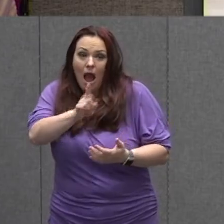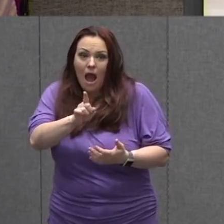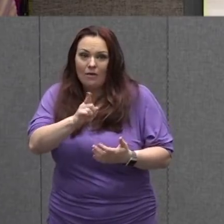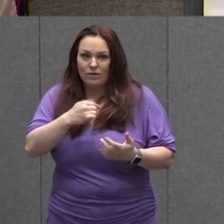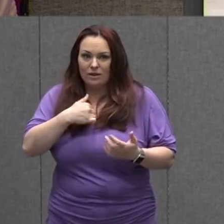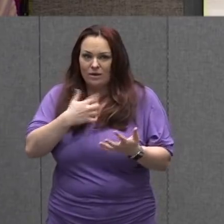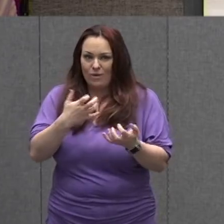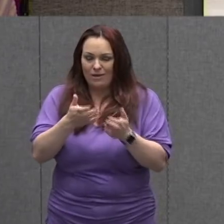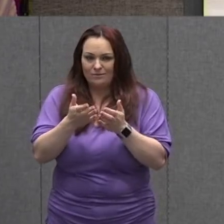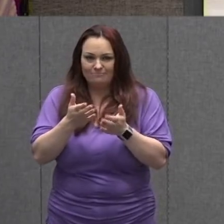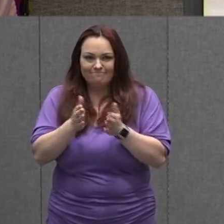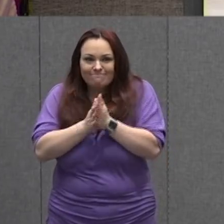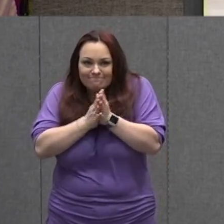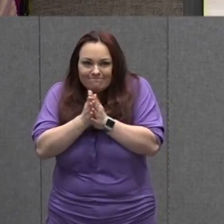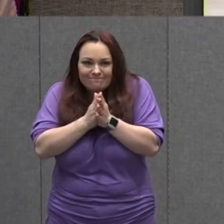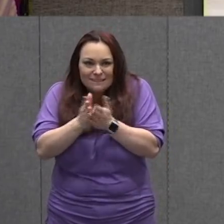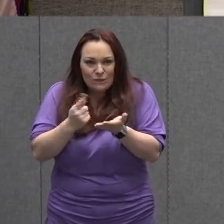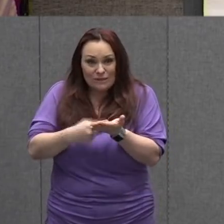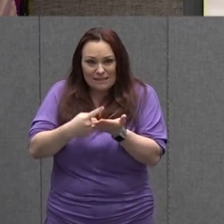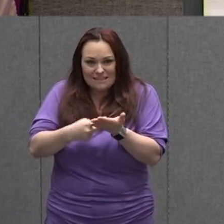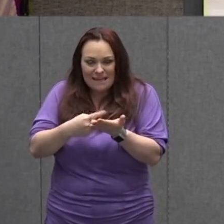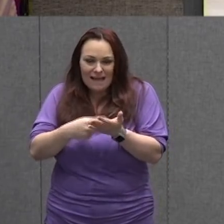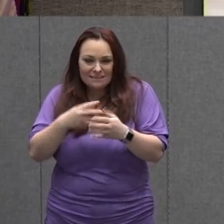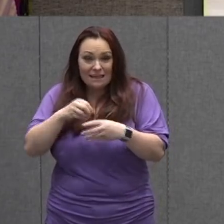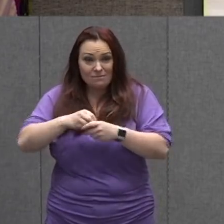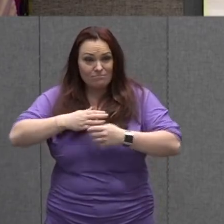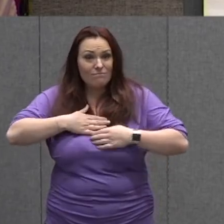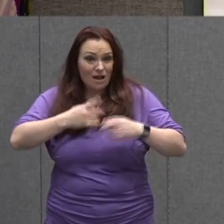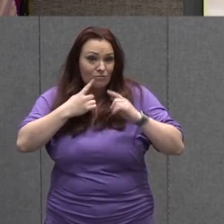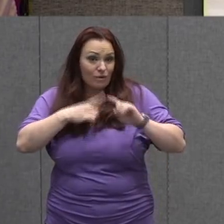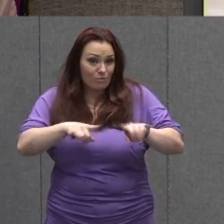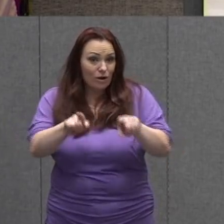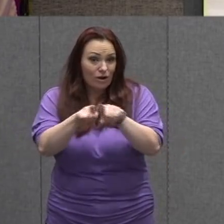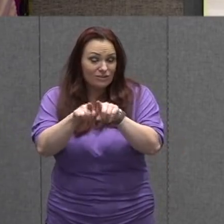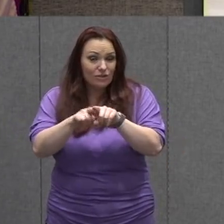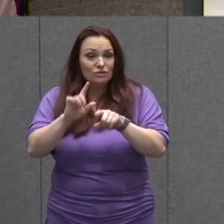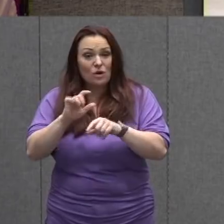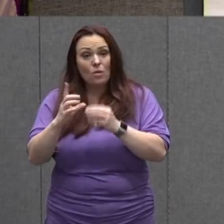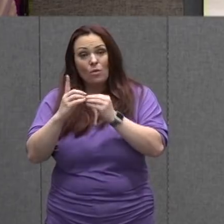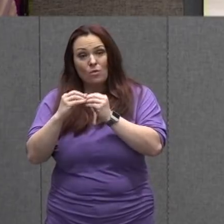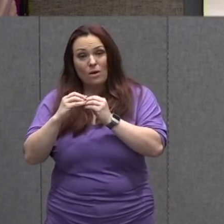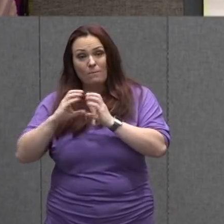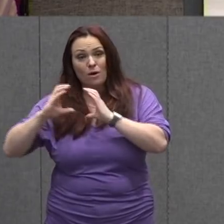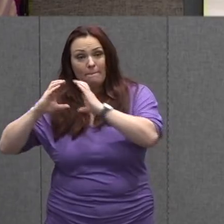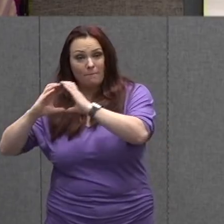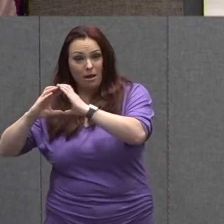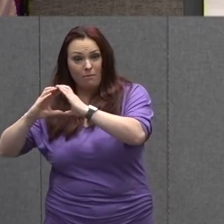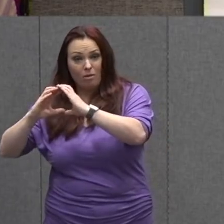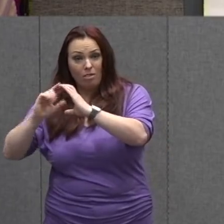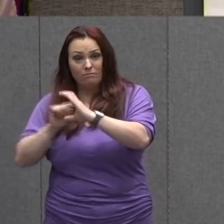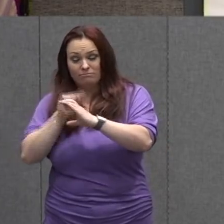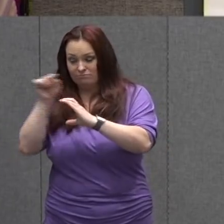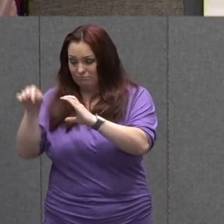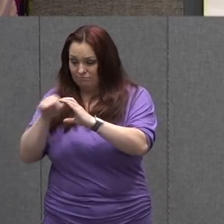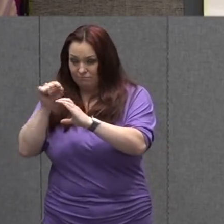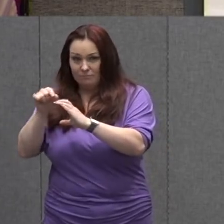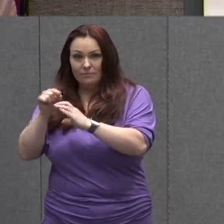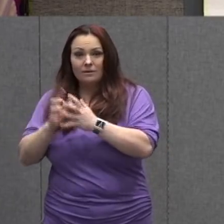in my informational report as well. So that's gonna be another category that I'm gonna have, so Moon Mythology